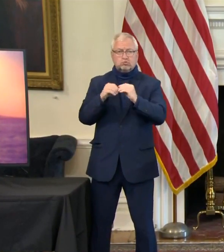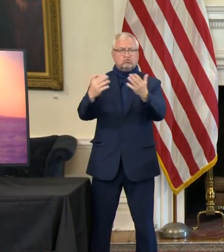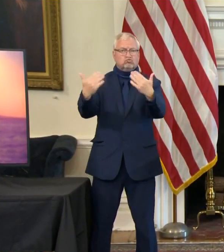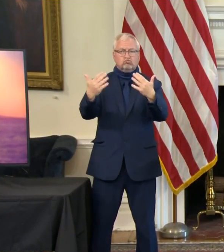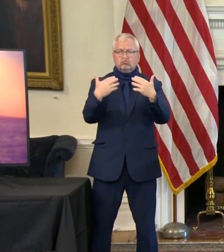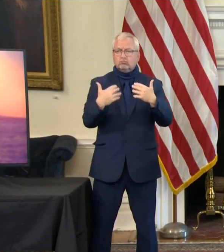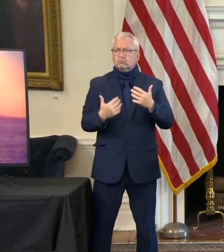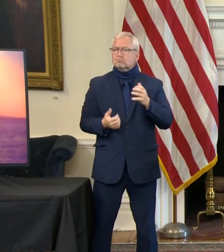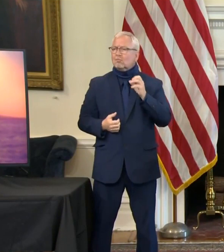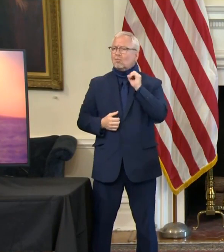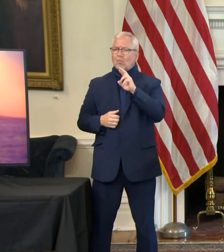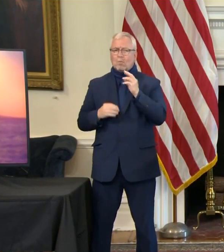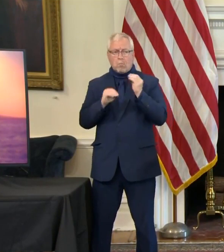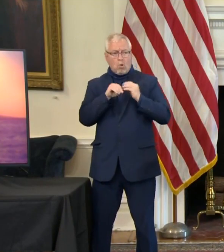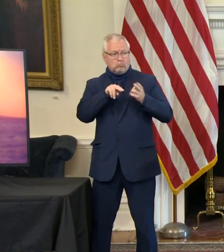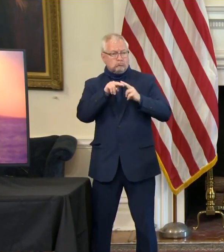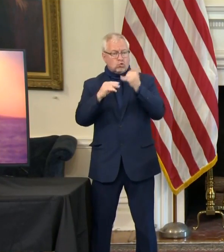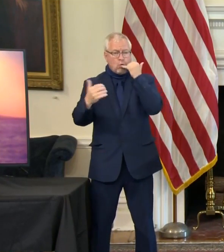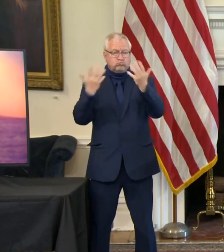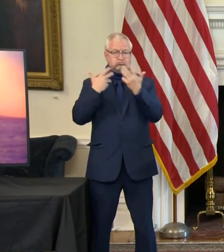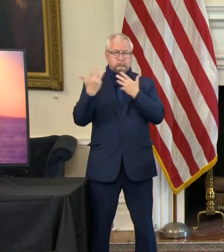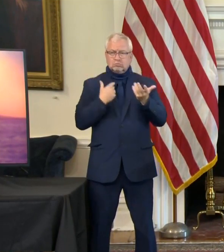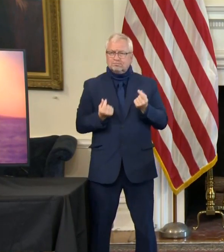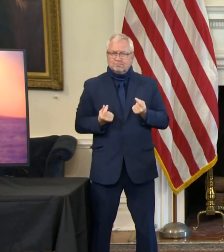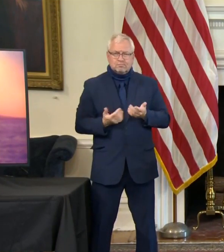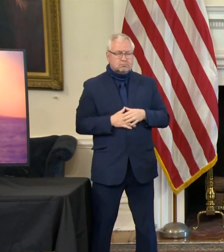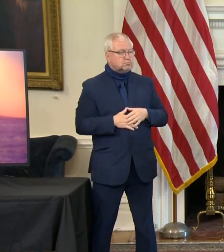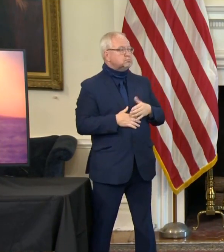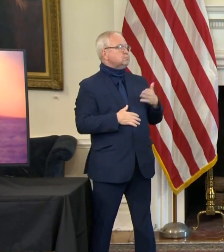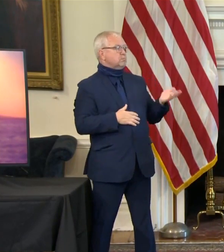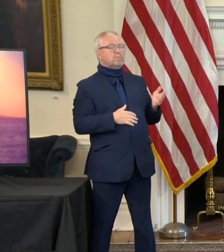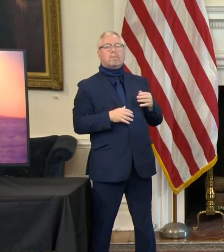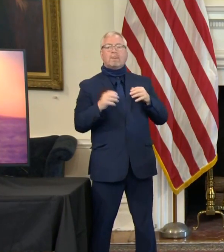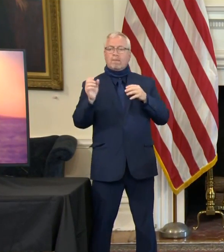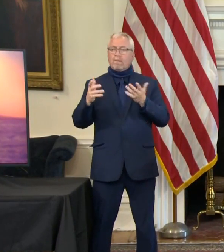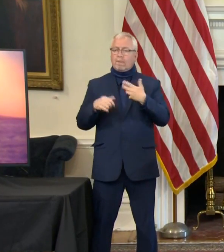HAS CAPACITY BEEN ADDED TO THE SYSTEM TO DEAL WITH THIS BACKLOGS?